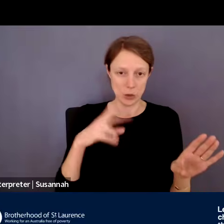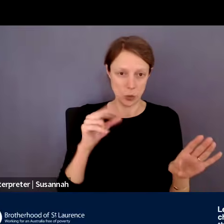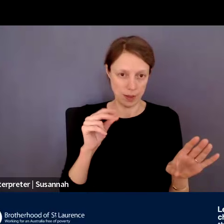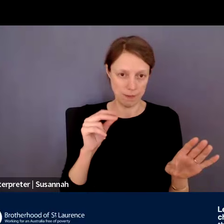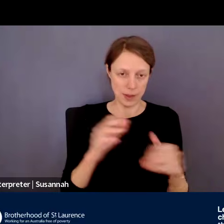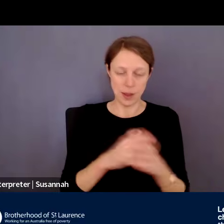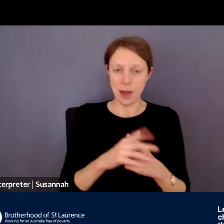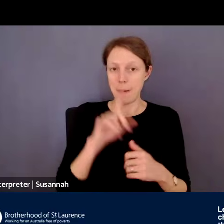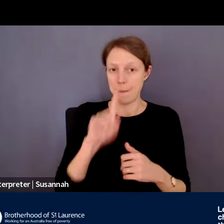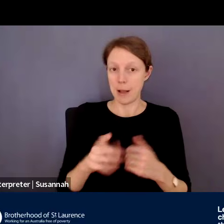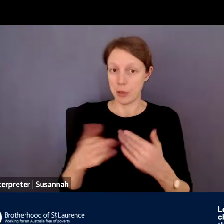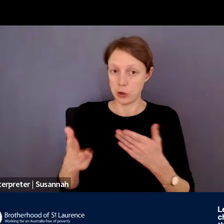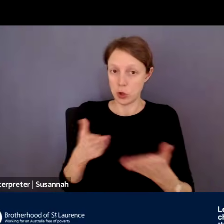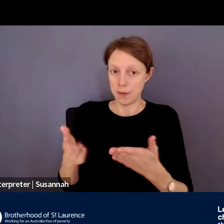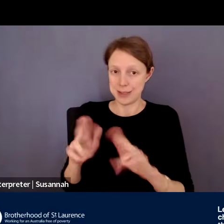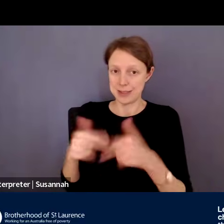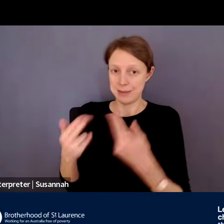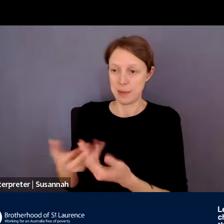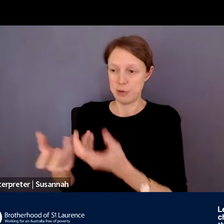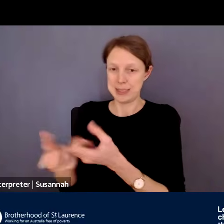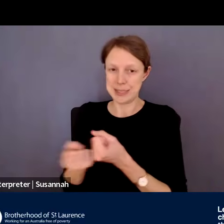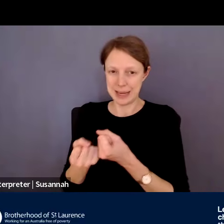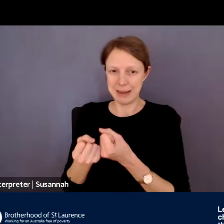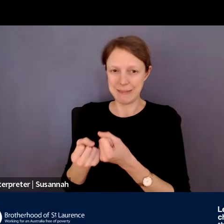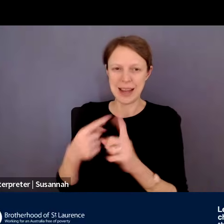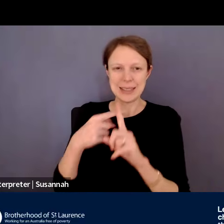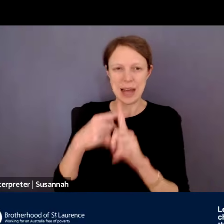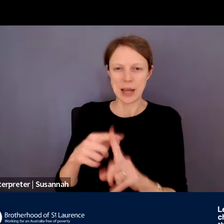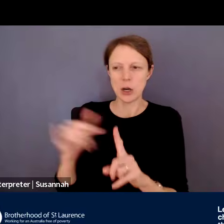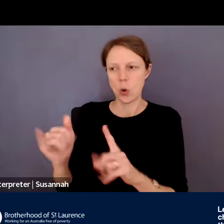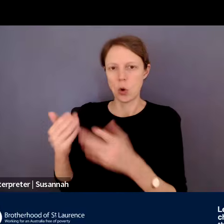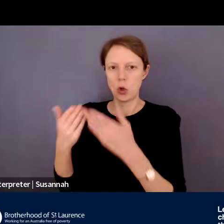will receive, whether they're kind of the targeted ones or the universal ones, mostly that's going to